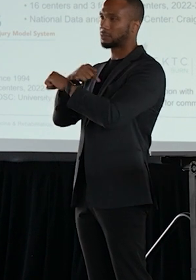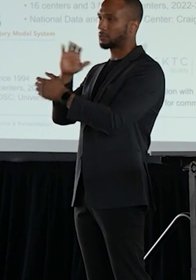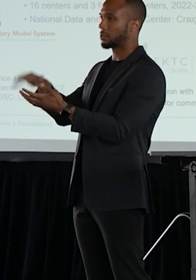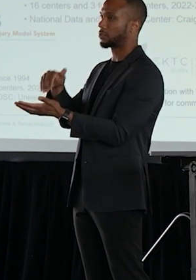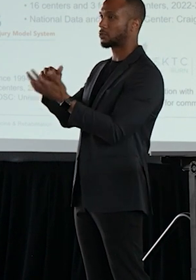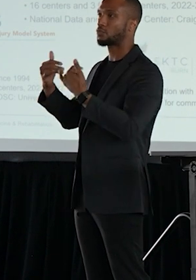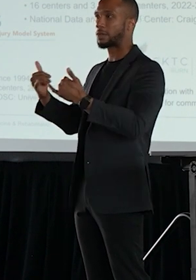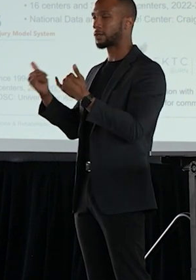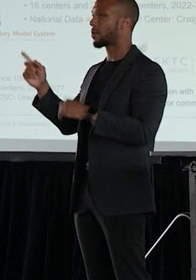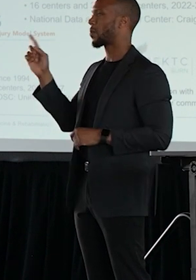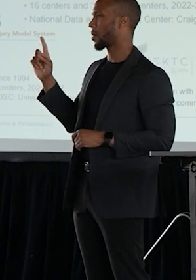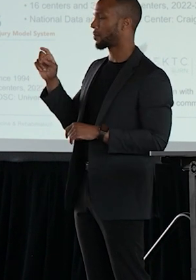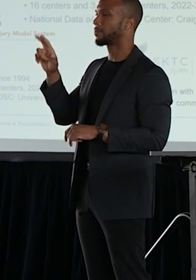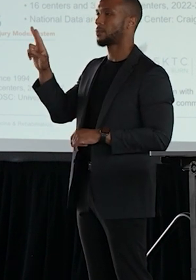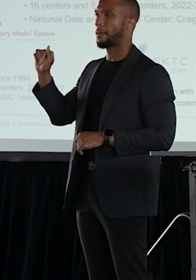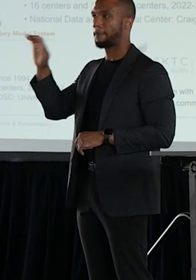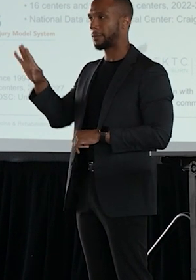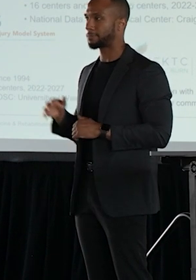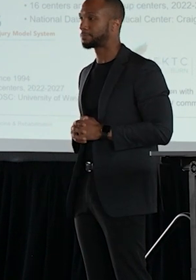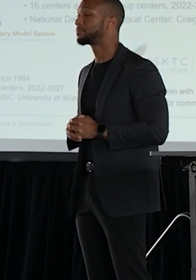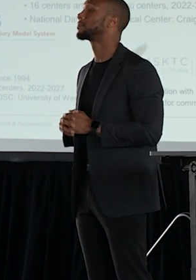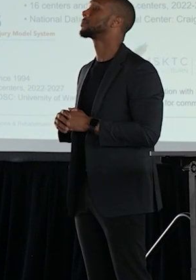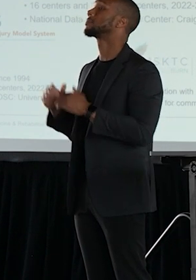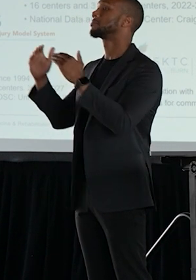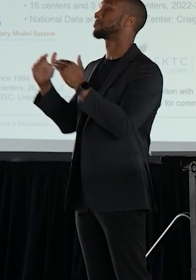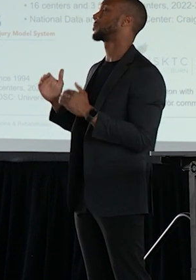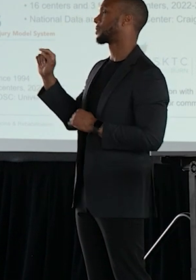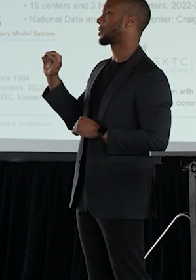currently located at UAB. And then for TBI, their cycle is a